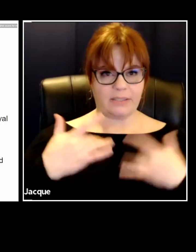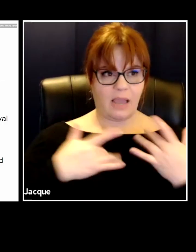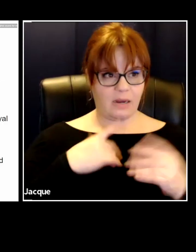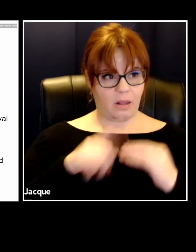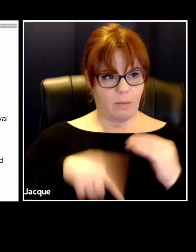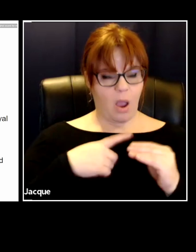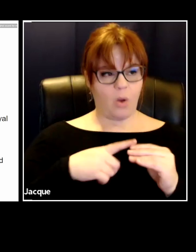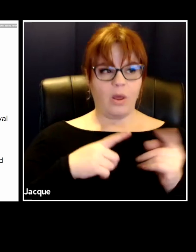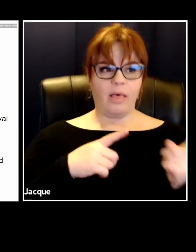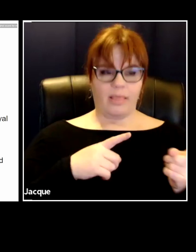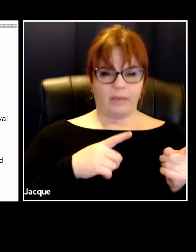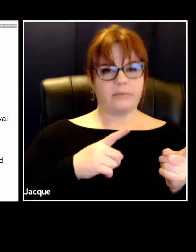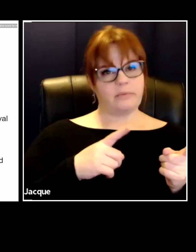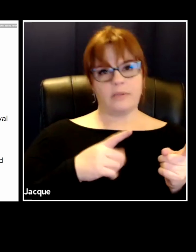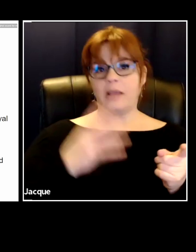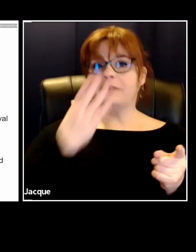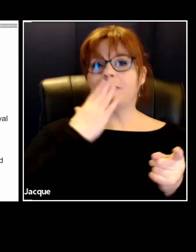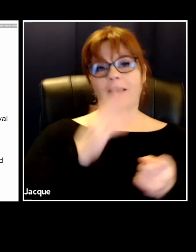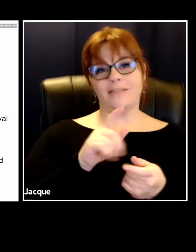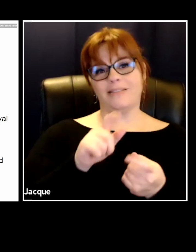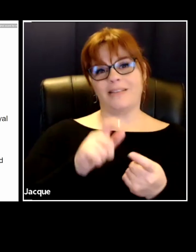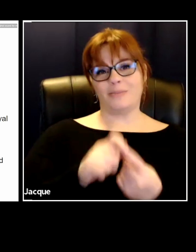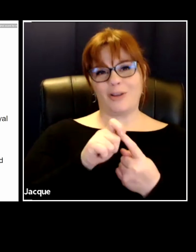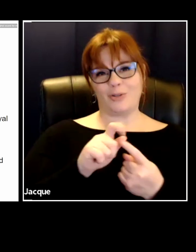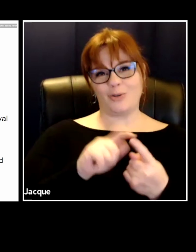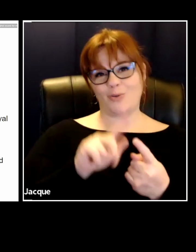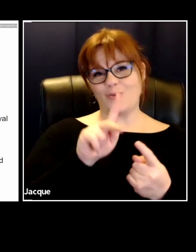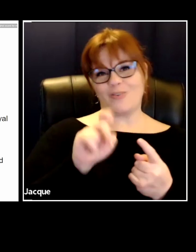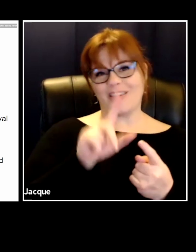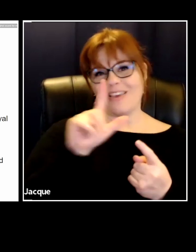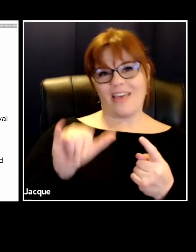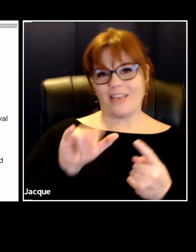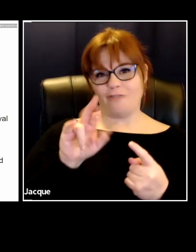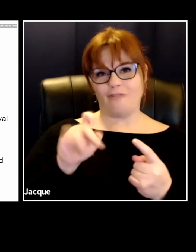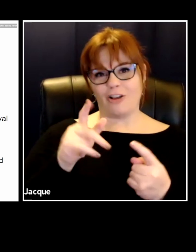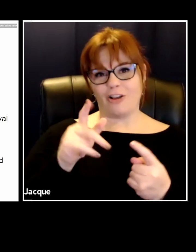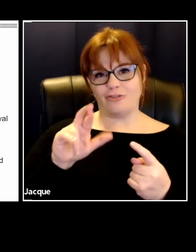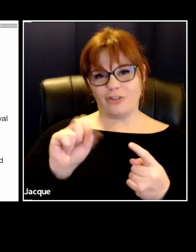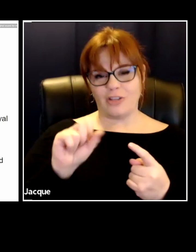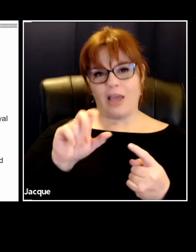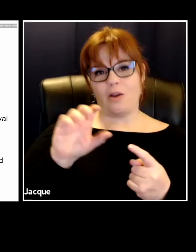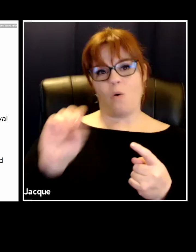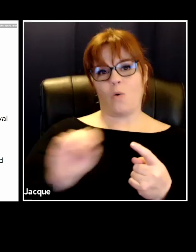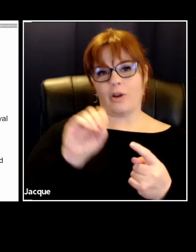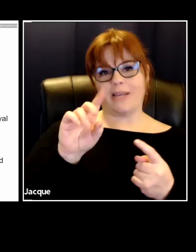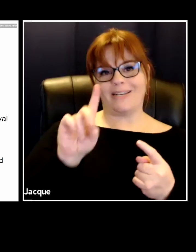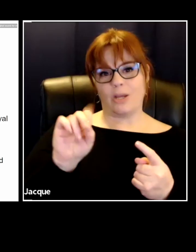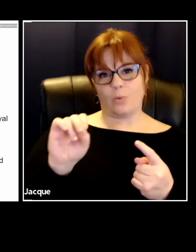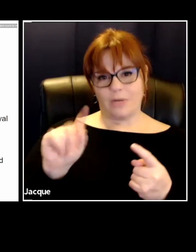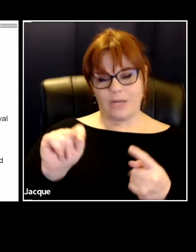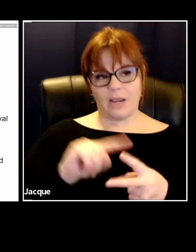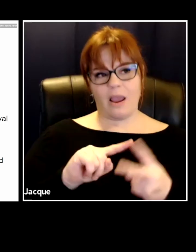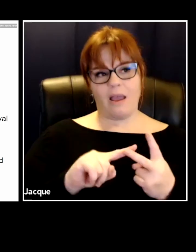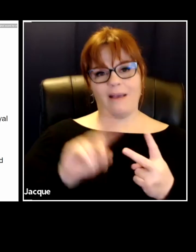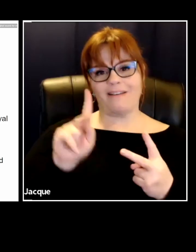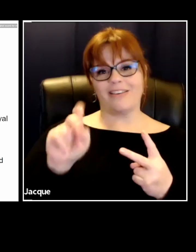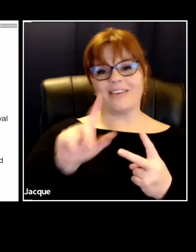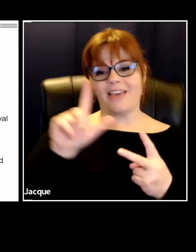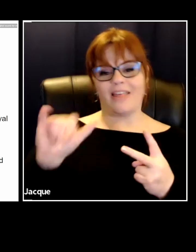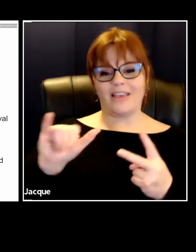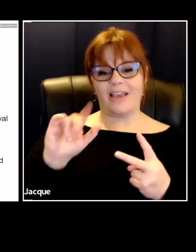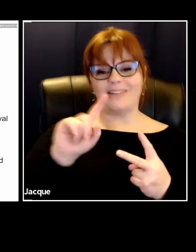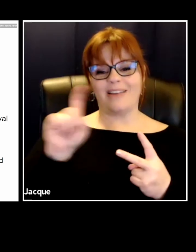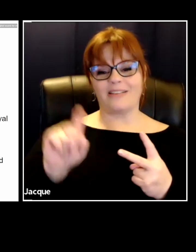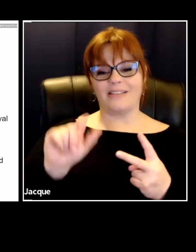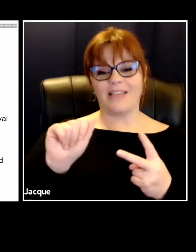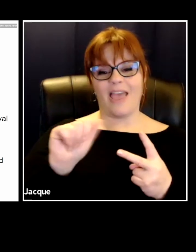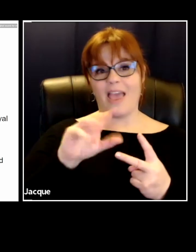thanks especially to Kelly Rodgers at Oregon DOT and Deanna Belden now at um, Texas A&M TTI. Um,